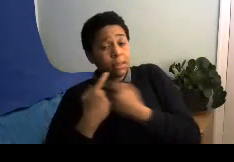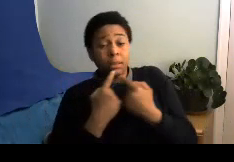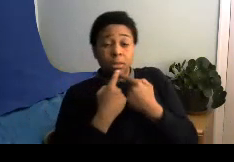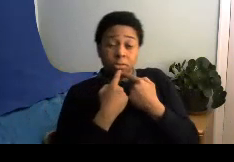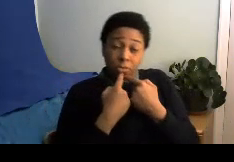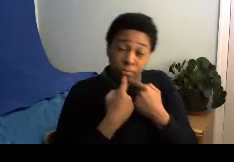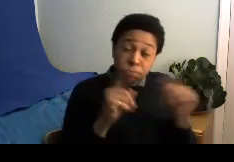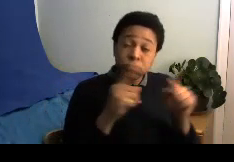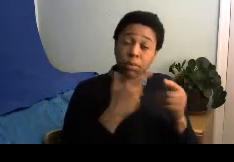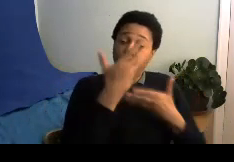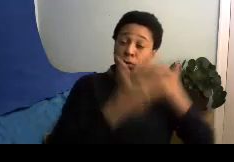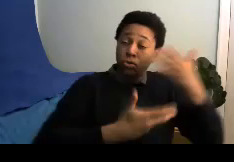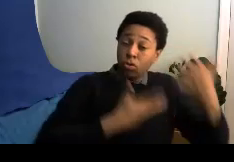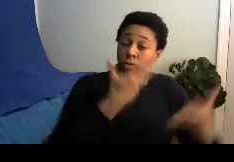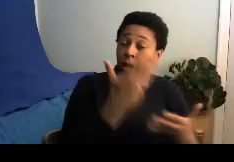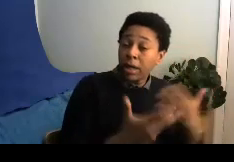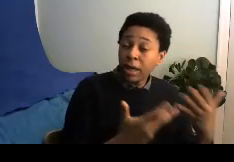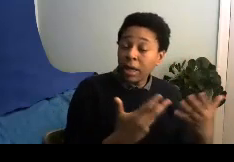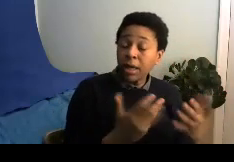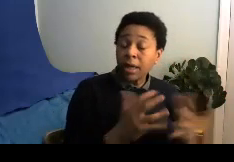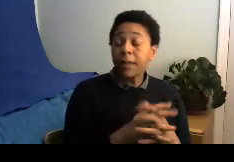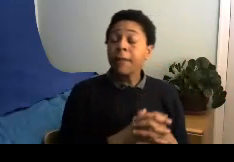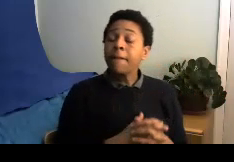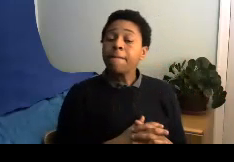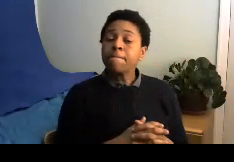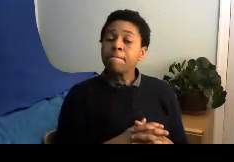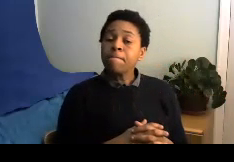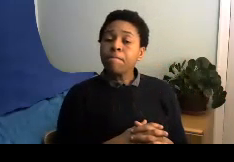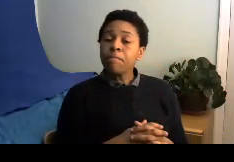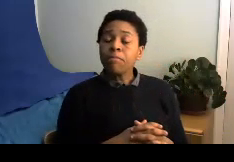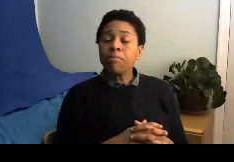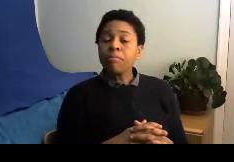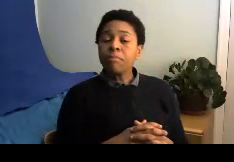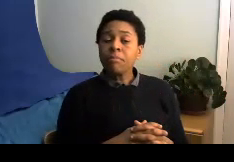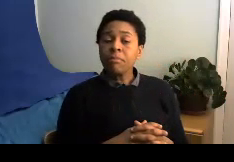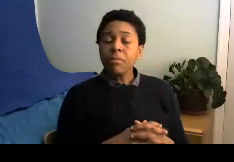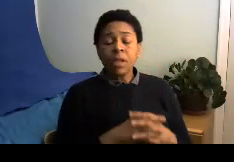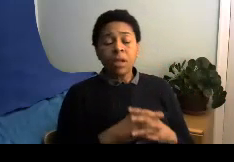of these people and sort of how they sort of get through life, being who they are.